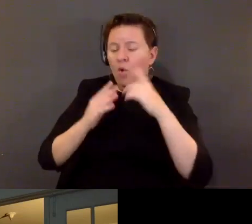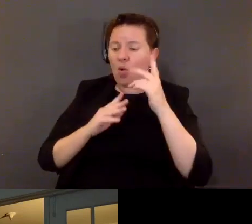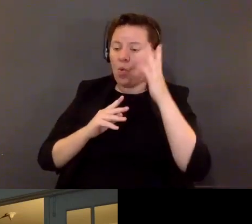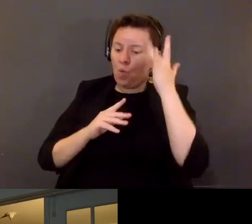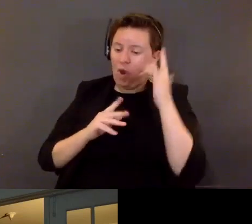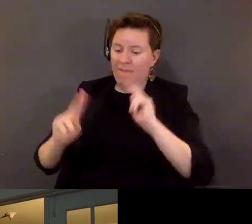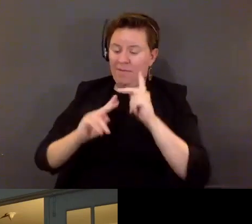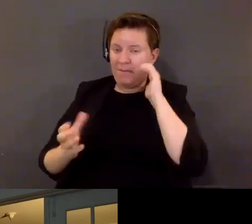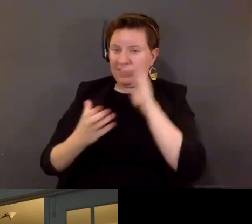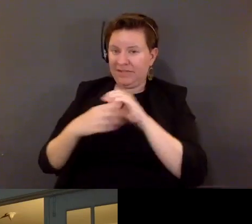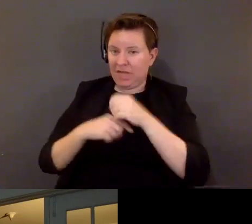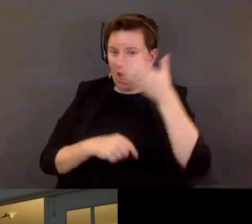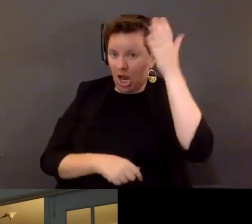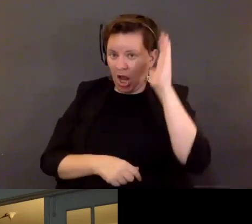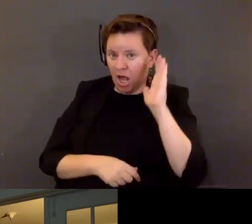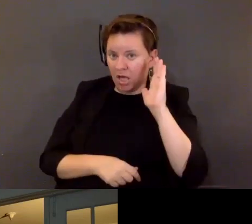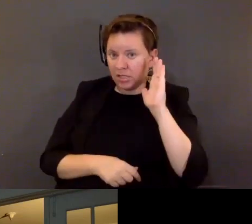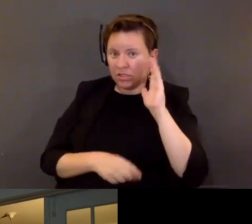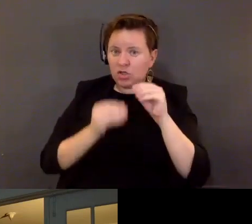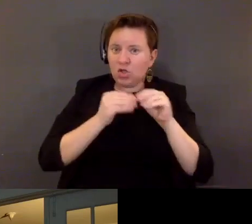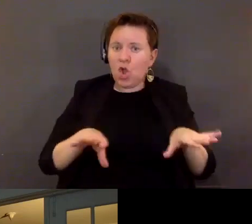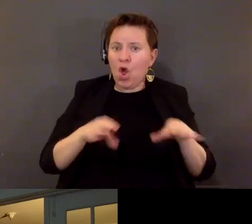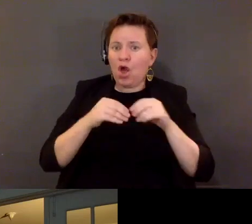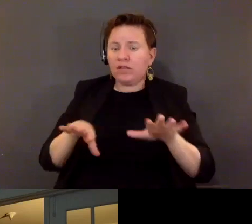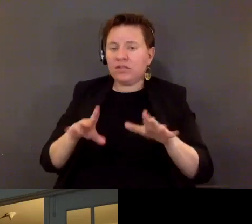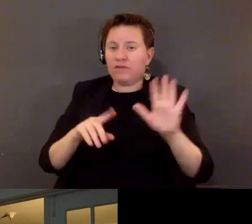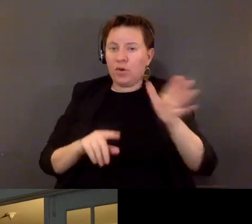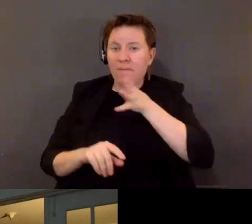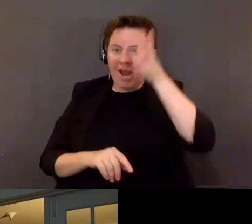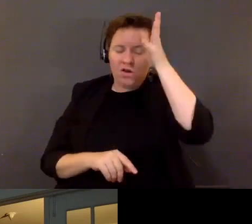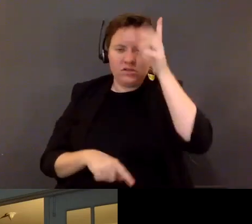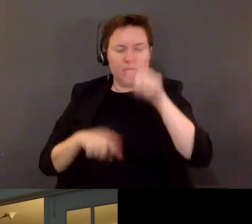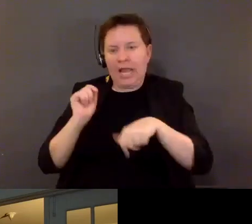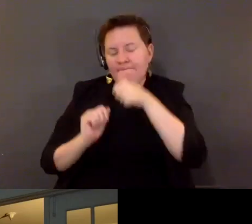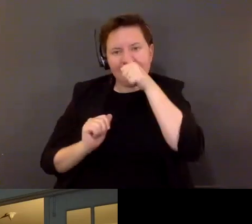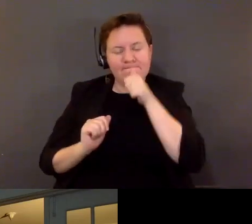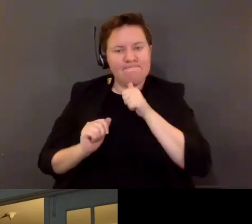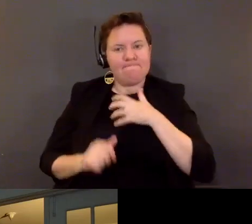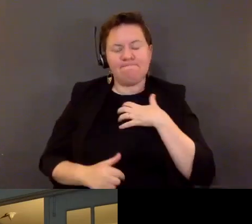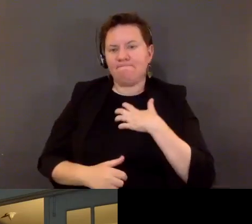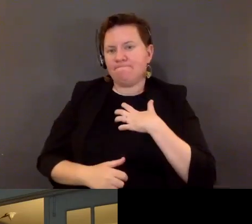is that the loss of one's parents is unbearable and that either knowing that you're going to